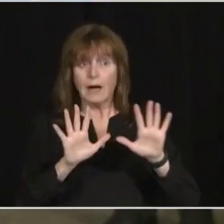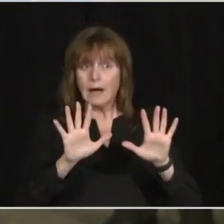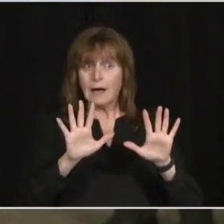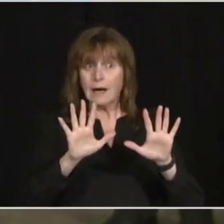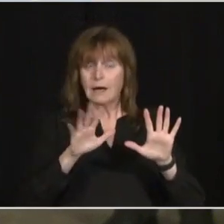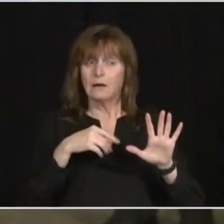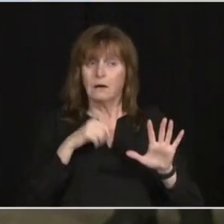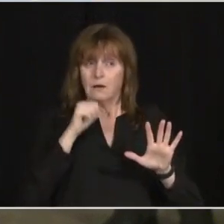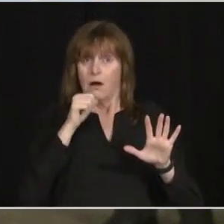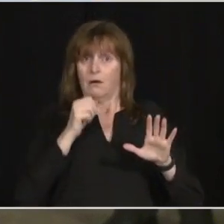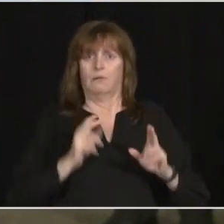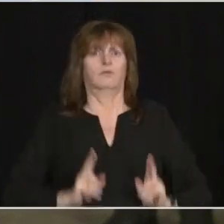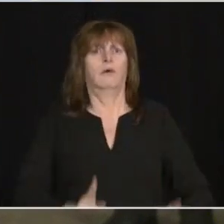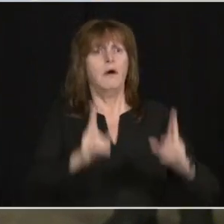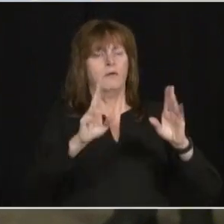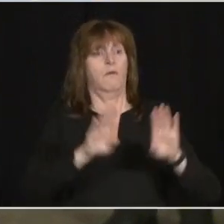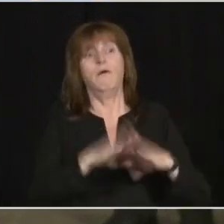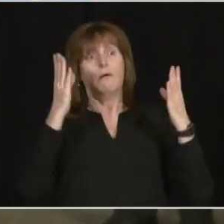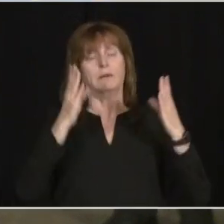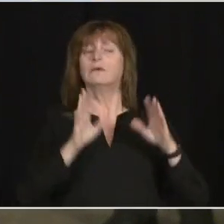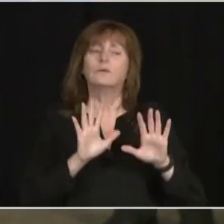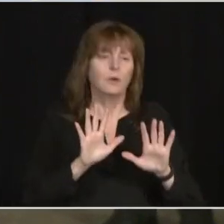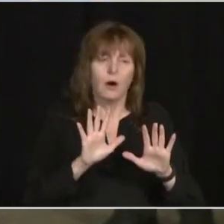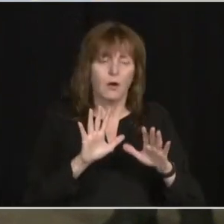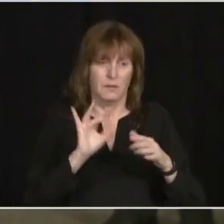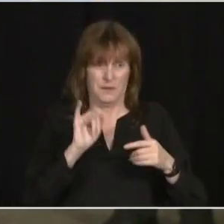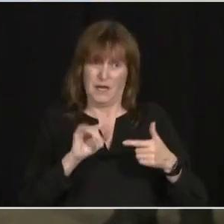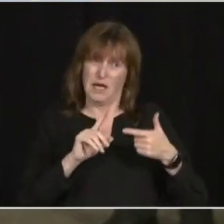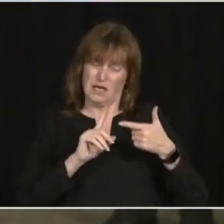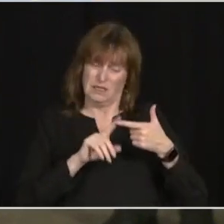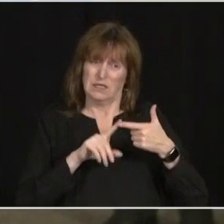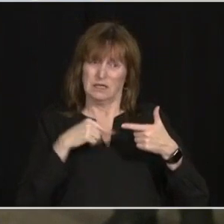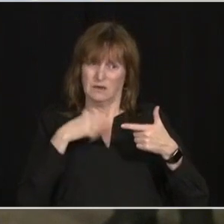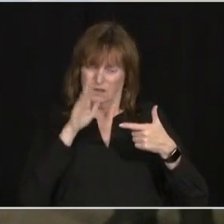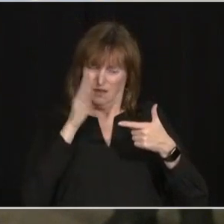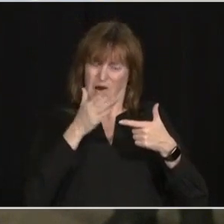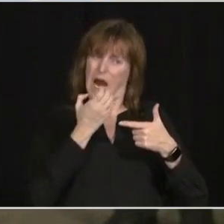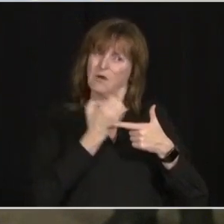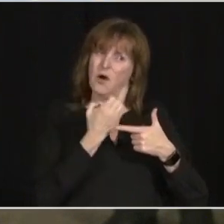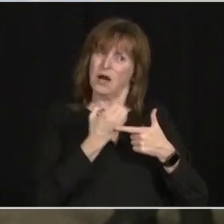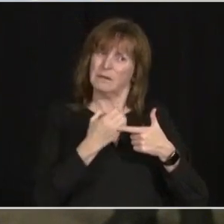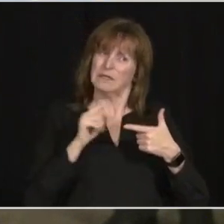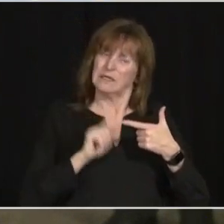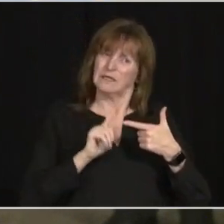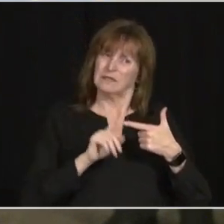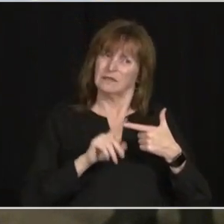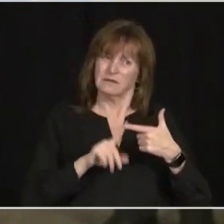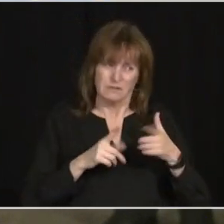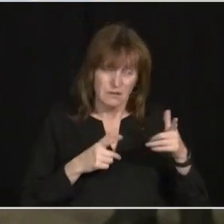into this, but I am zeroed it on the economy, with the minister of economic Minister of Economic